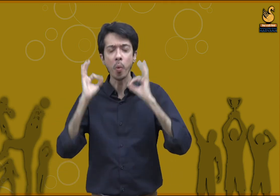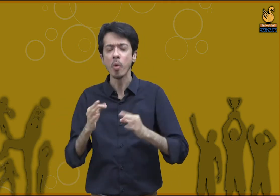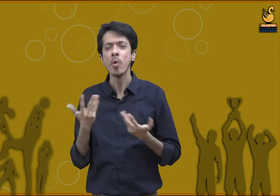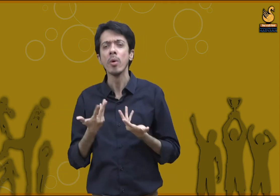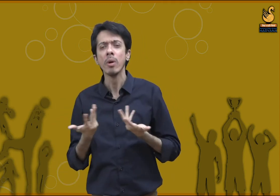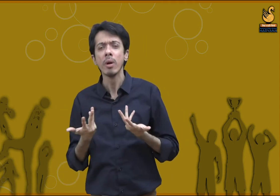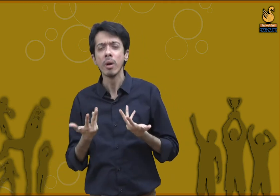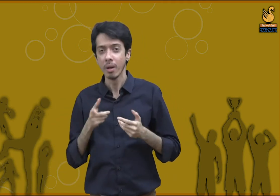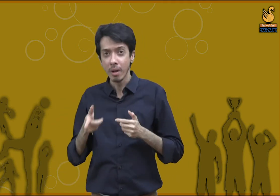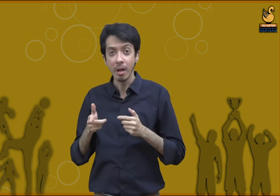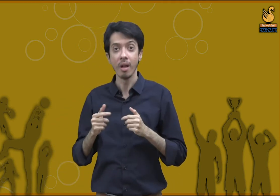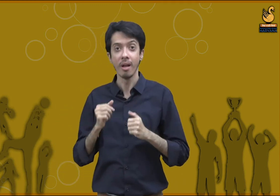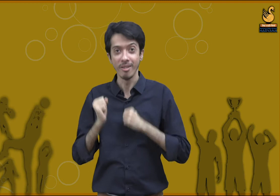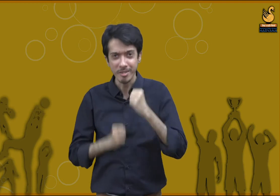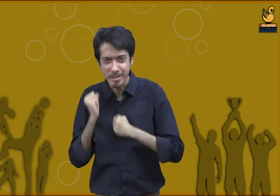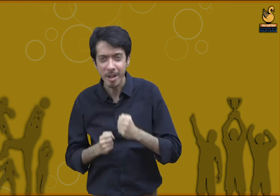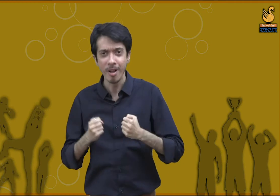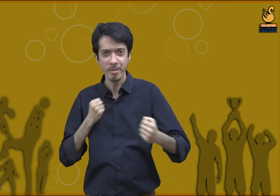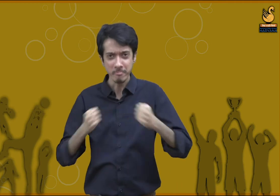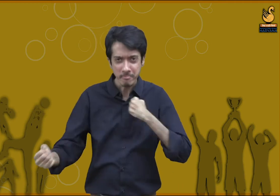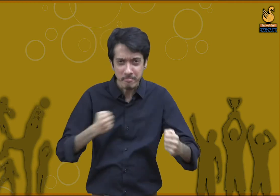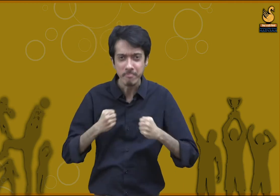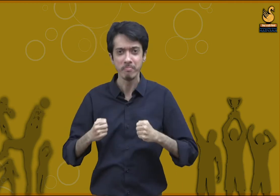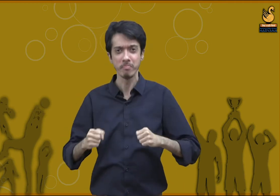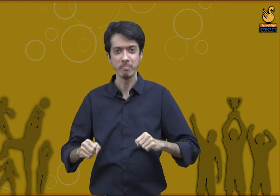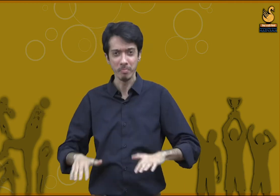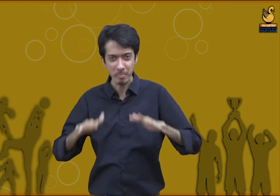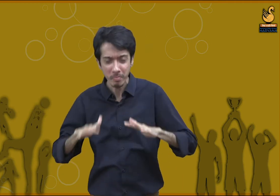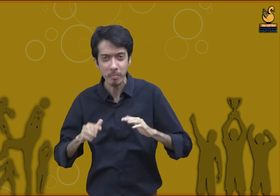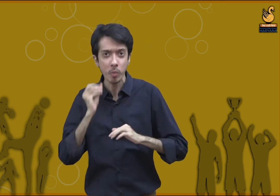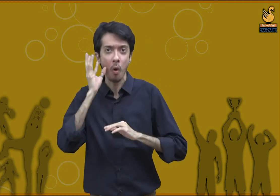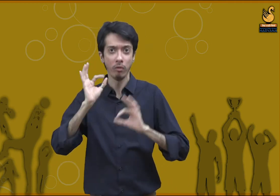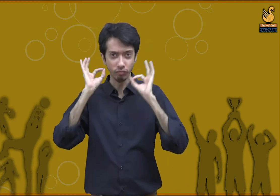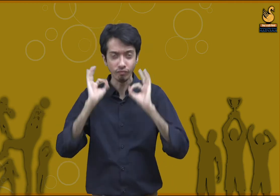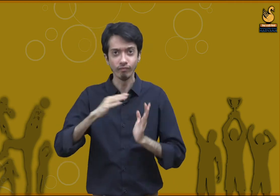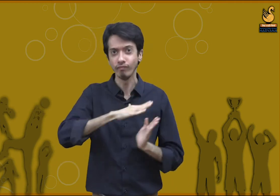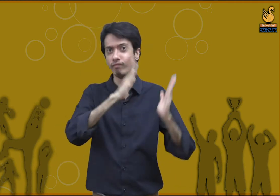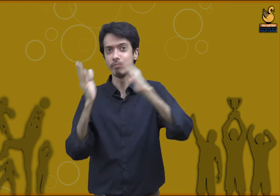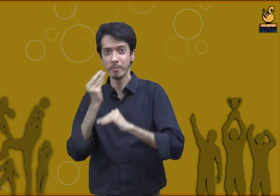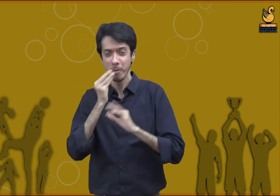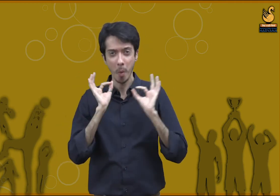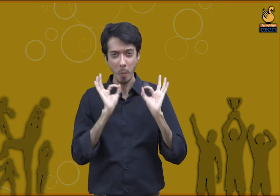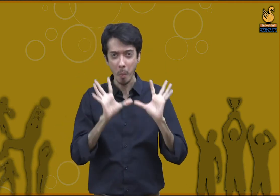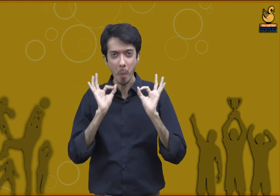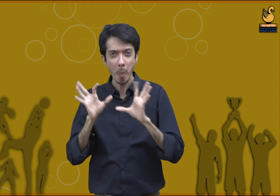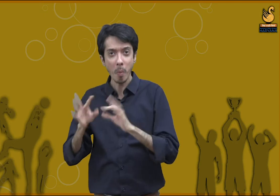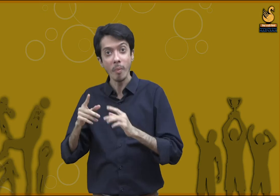because of a healthy lifestyle, exercising and taking balanced and timely diet